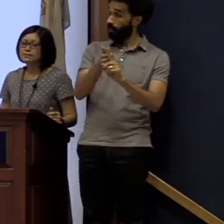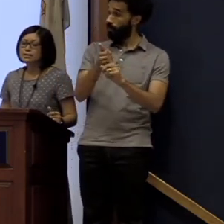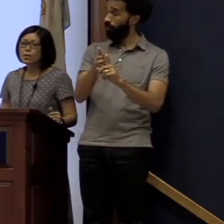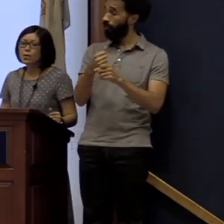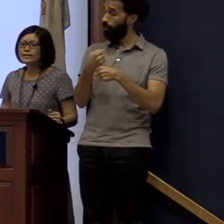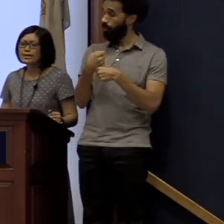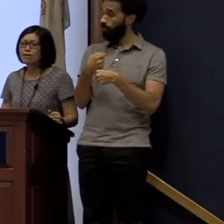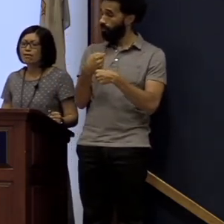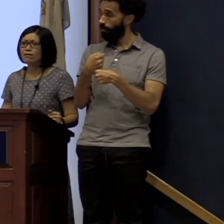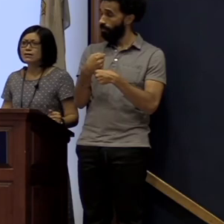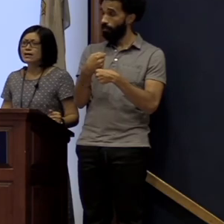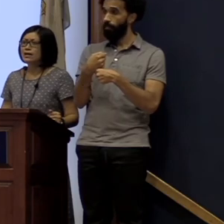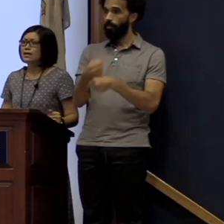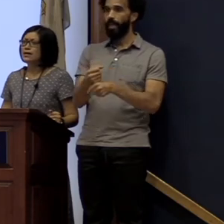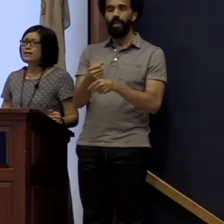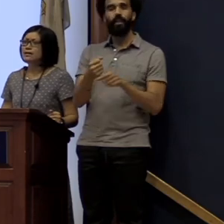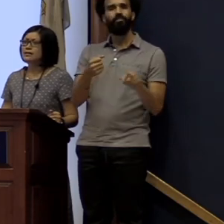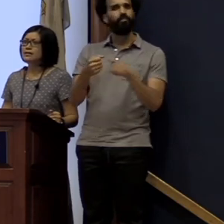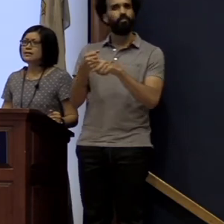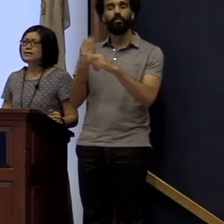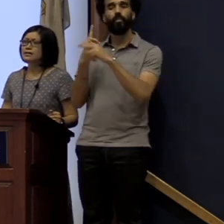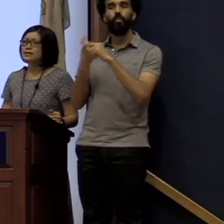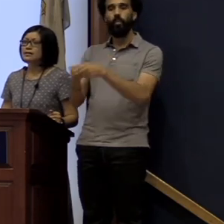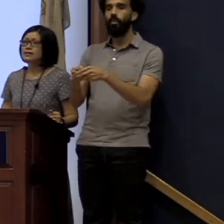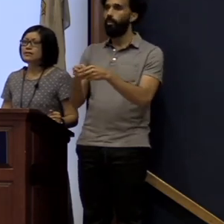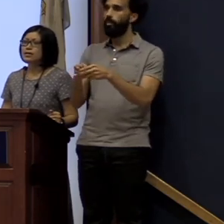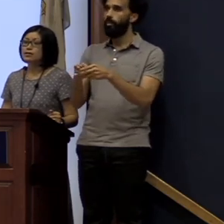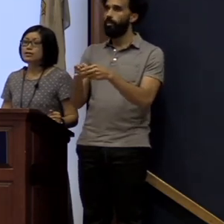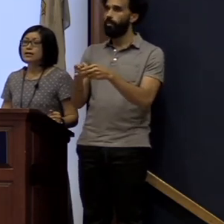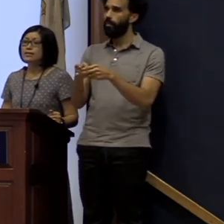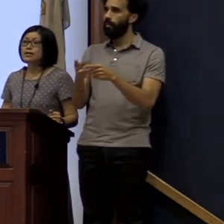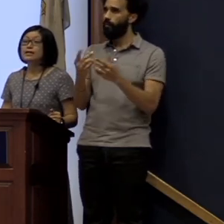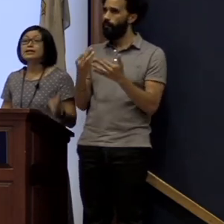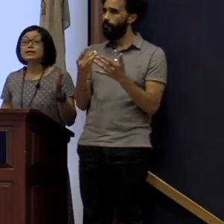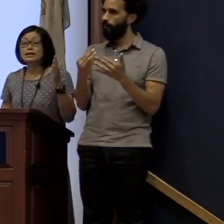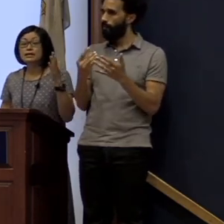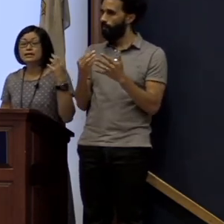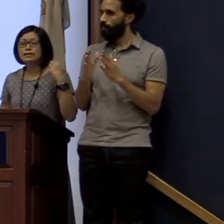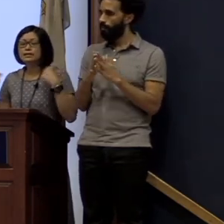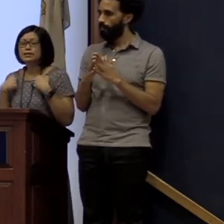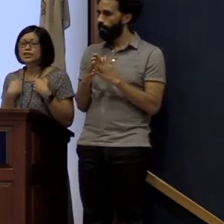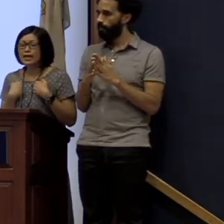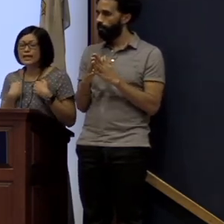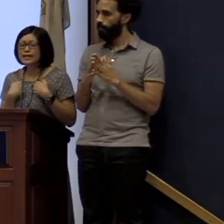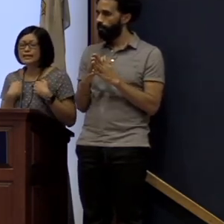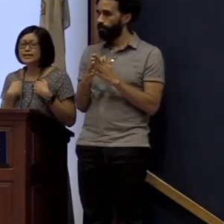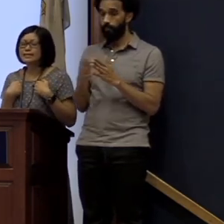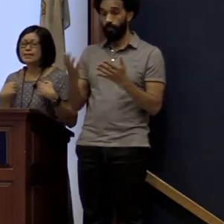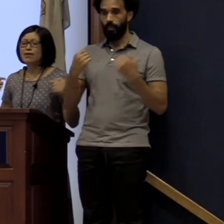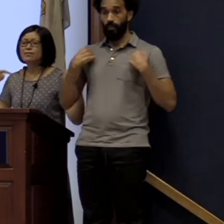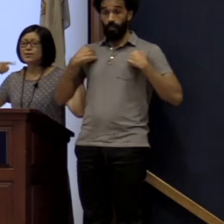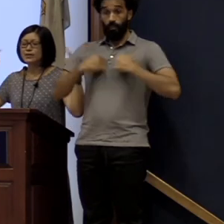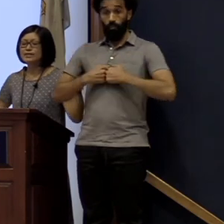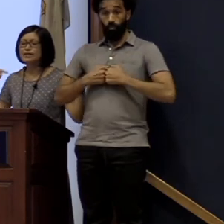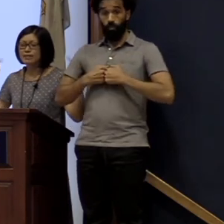What they call oh my gosh I am like a Jacket that is powered by wind turbines